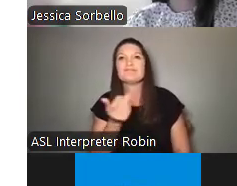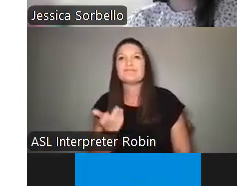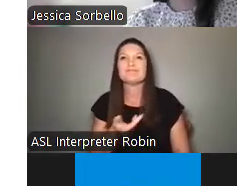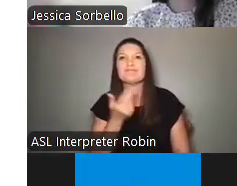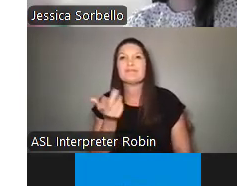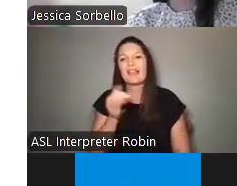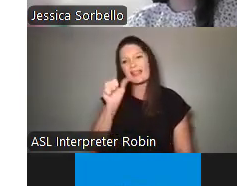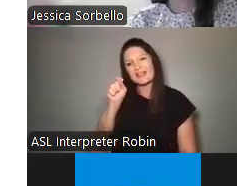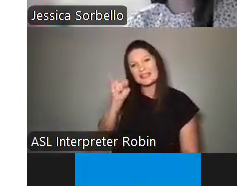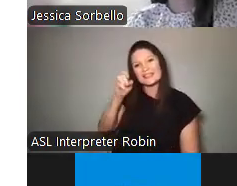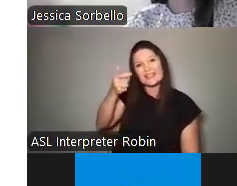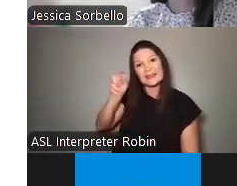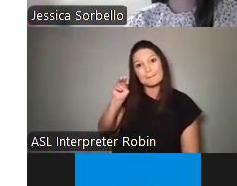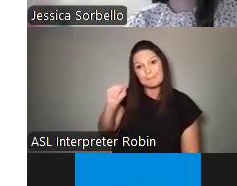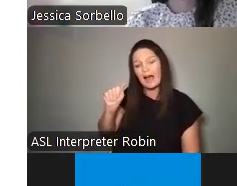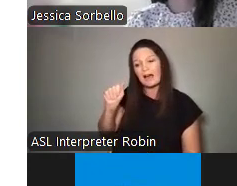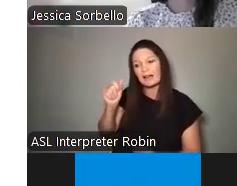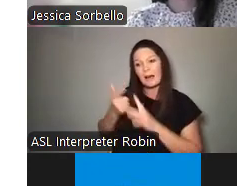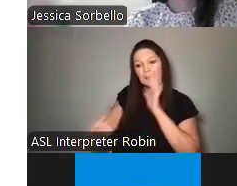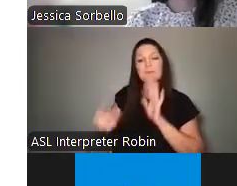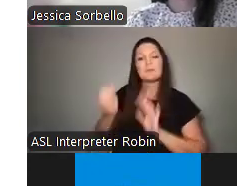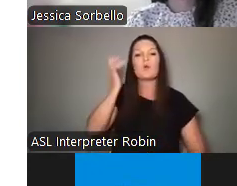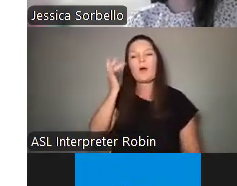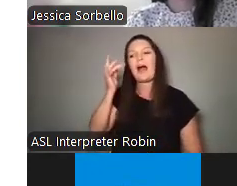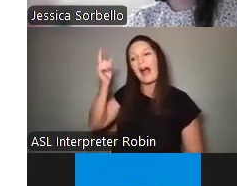to everyone